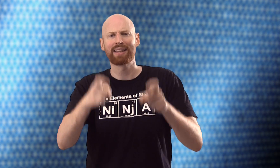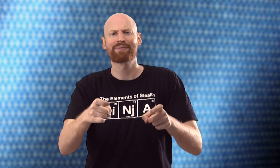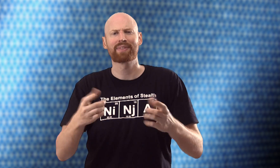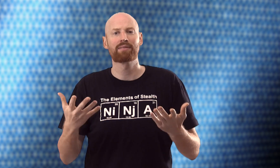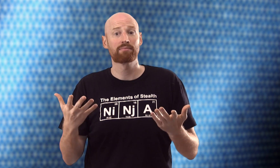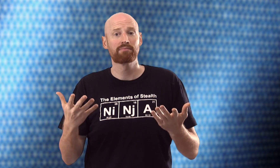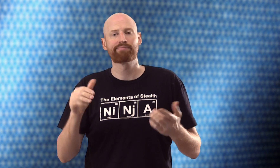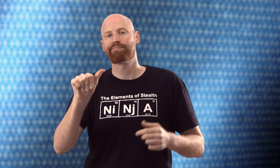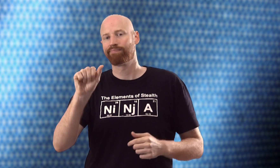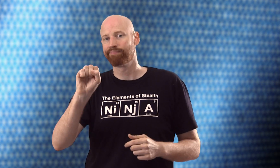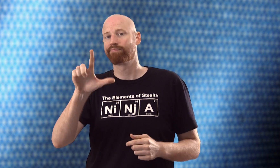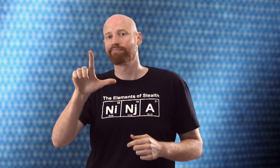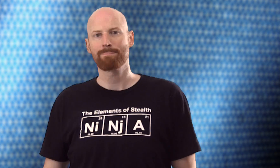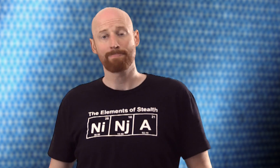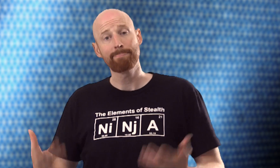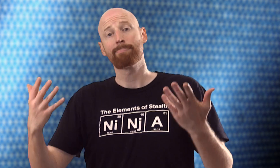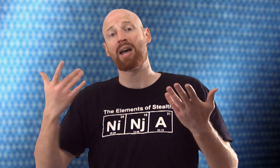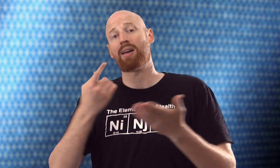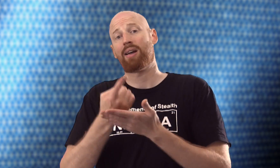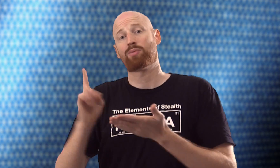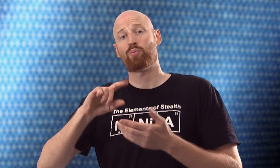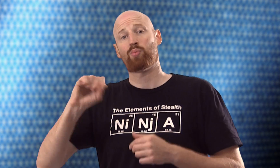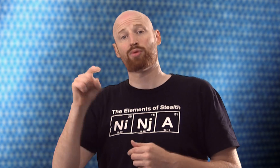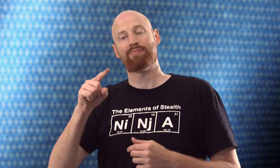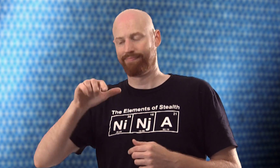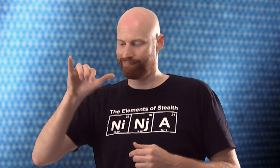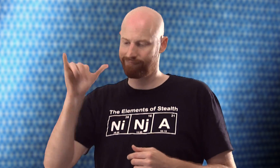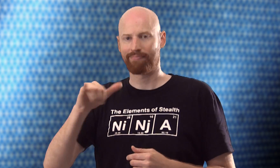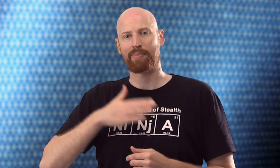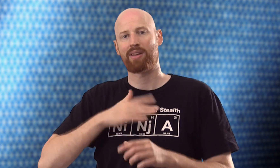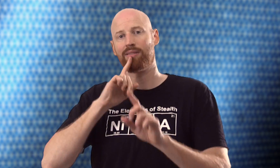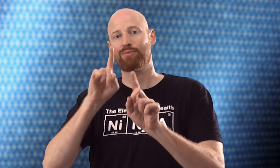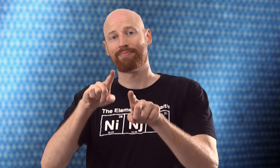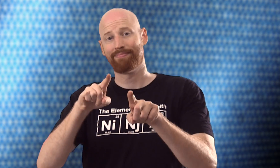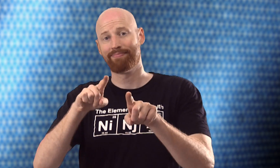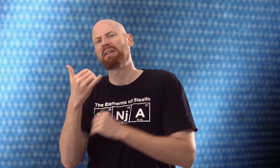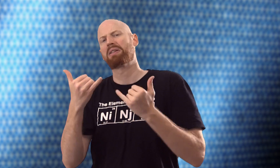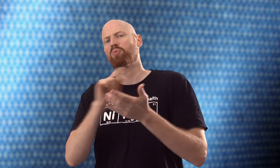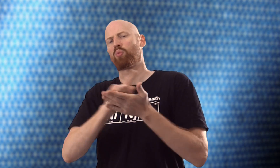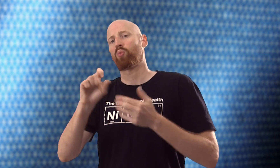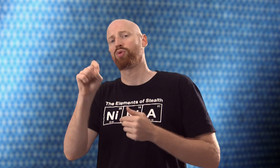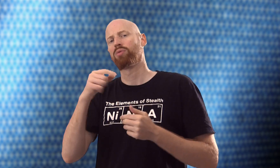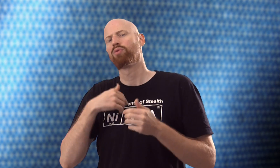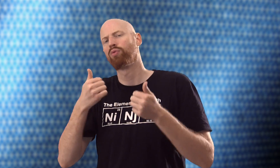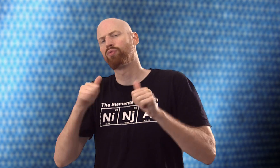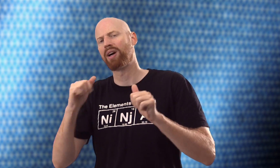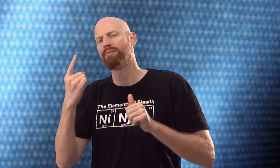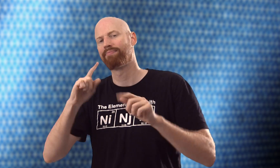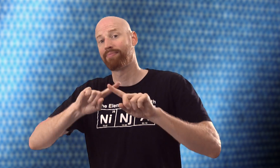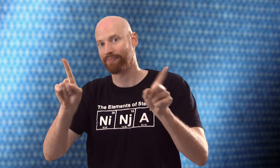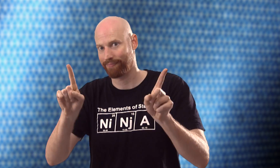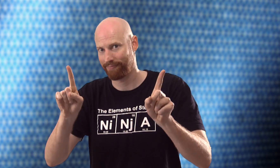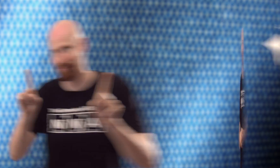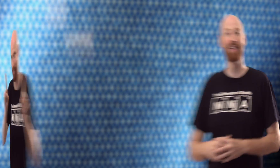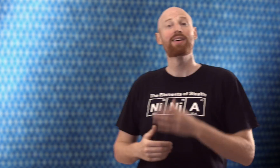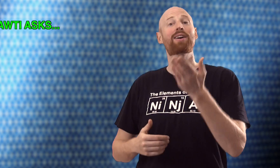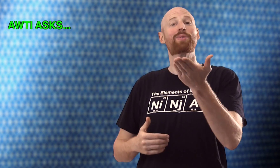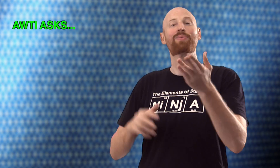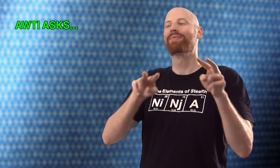I think that we have a great gift in our ASL. So, that's the answer to this week's question. For this week, I'm going to try to